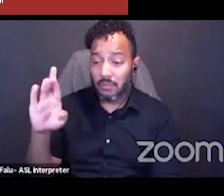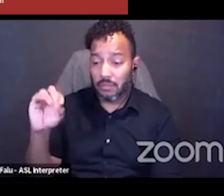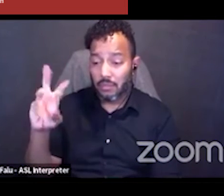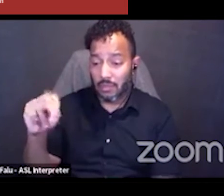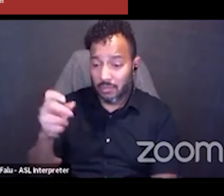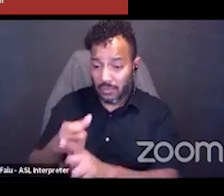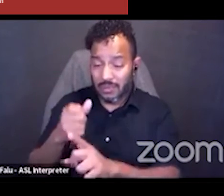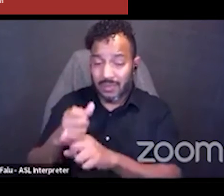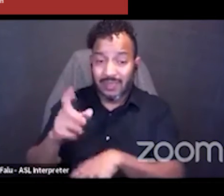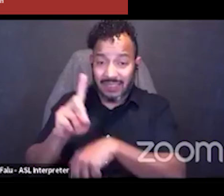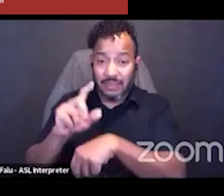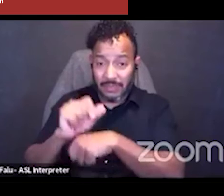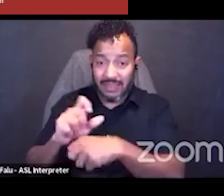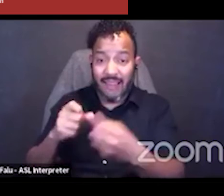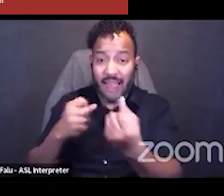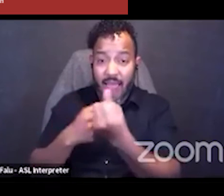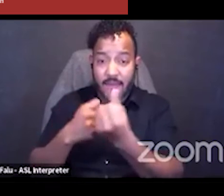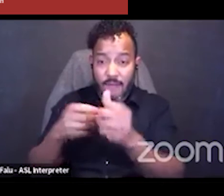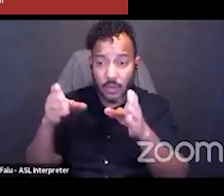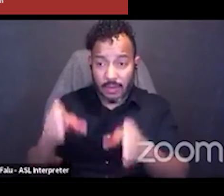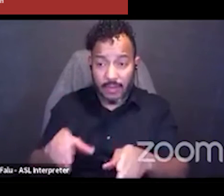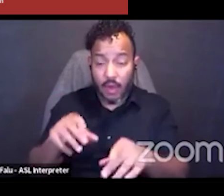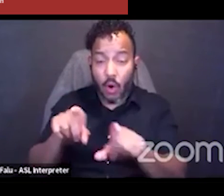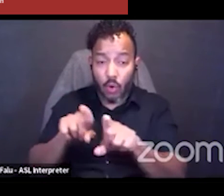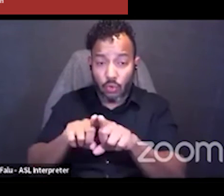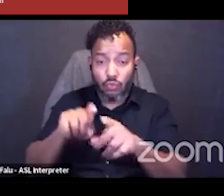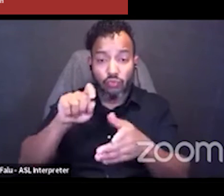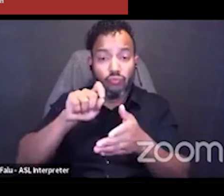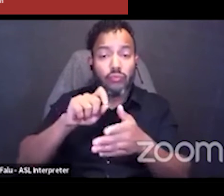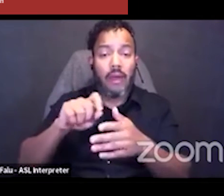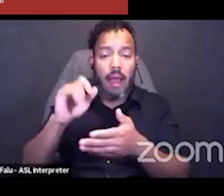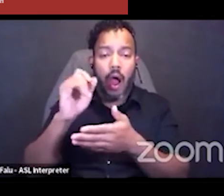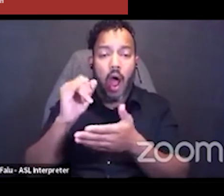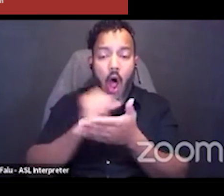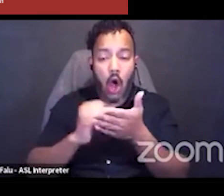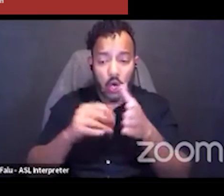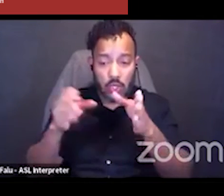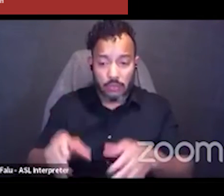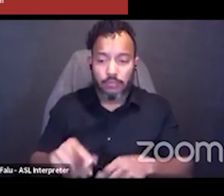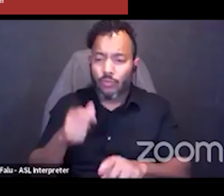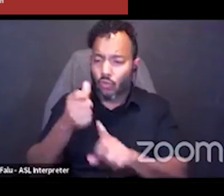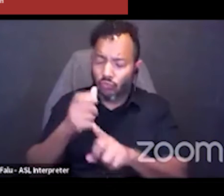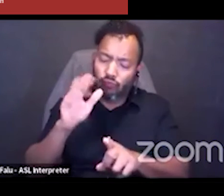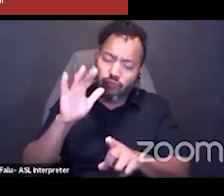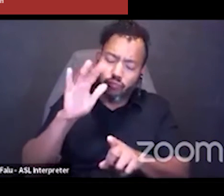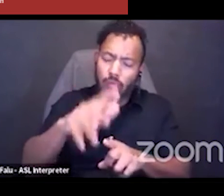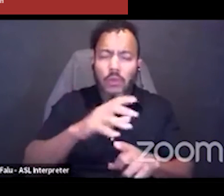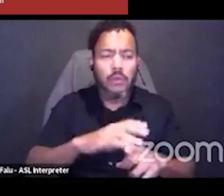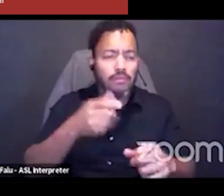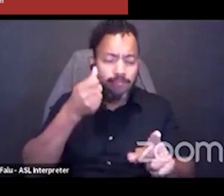Tyree, after you acquired your disability, you lived in a nursing home.